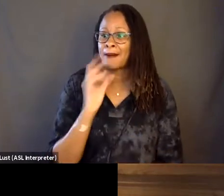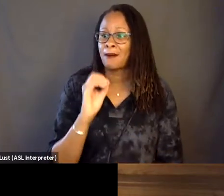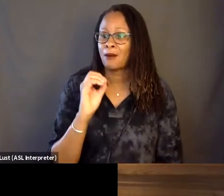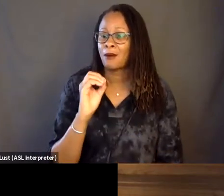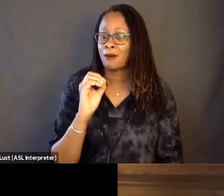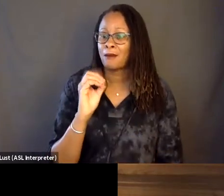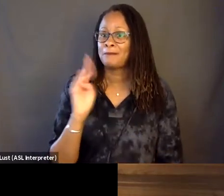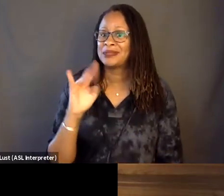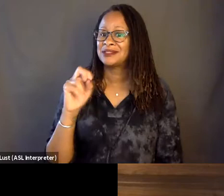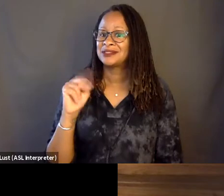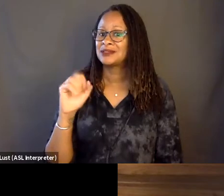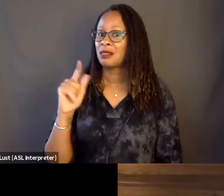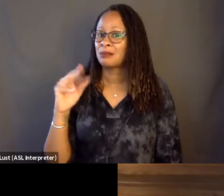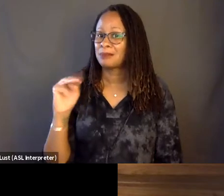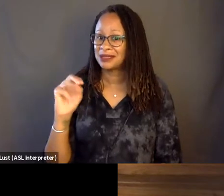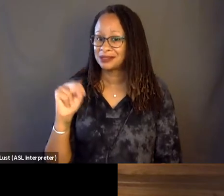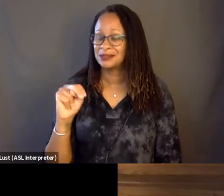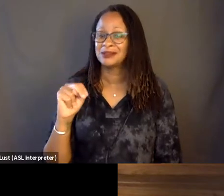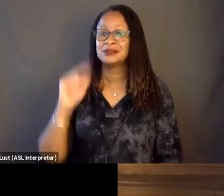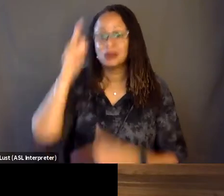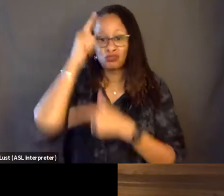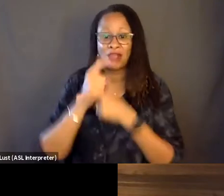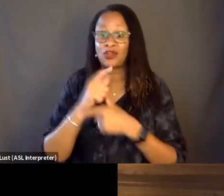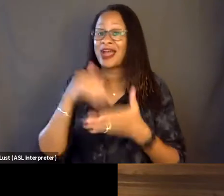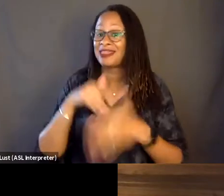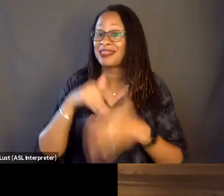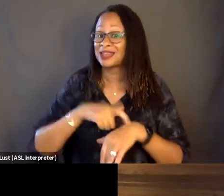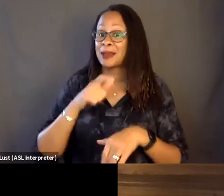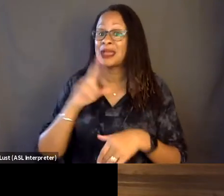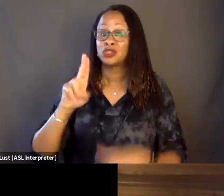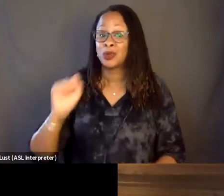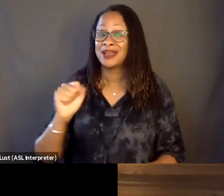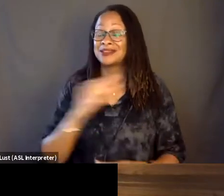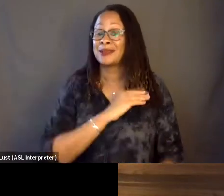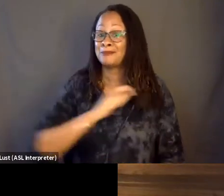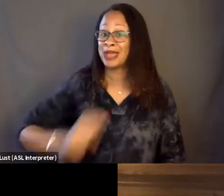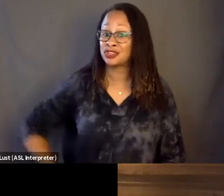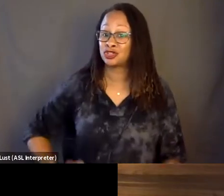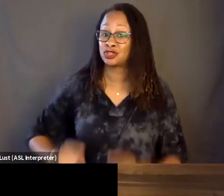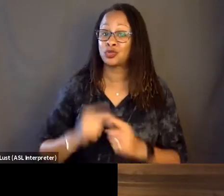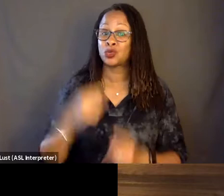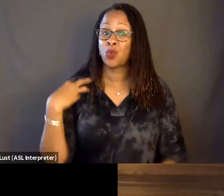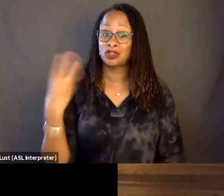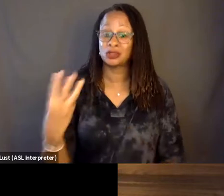at the time who was the US ambassador to Washington. And he went into the consulate at the embassy,